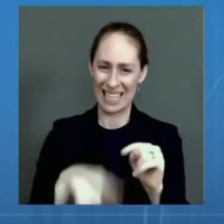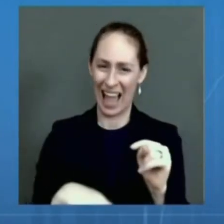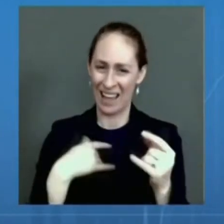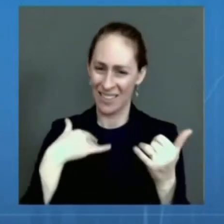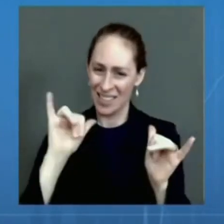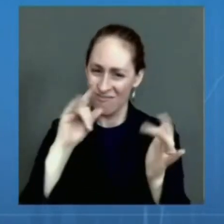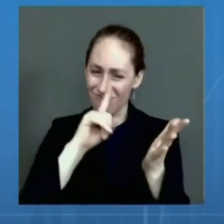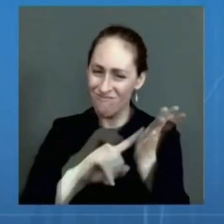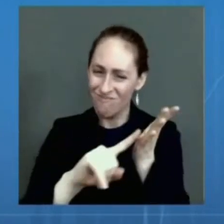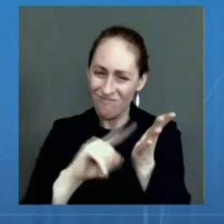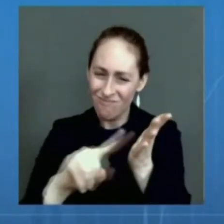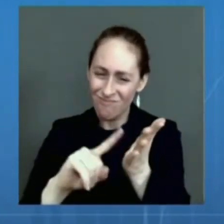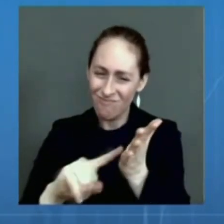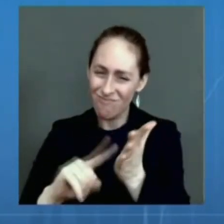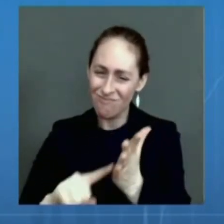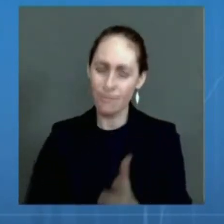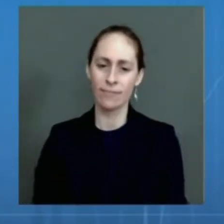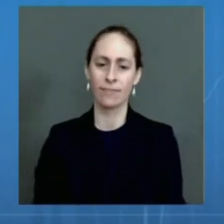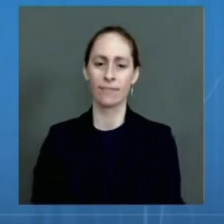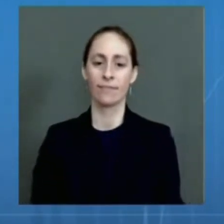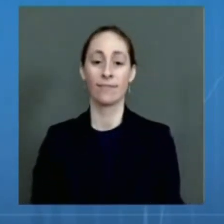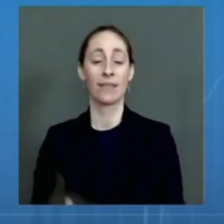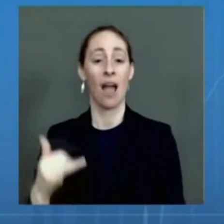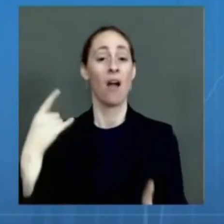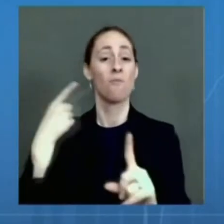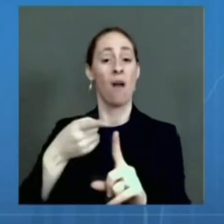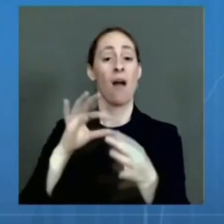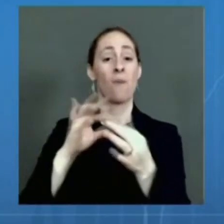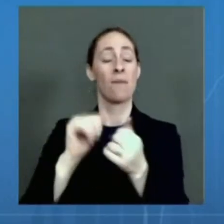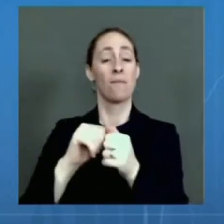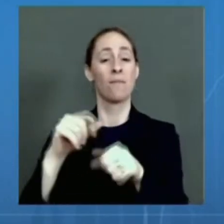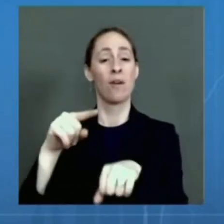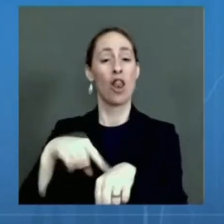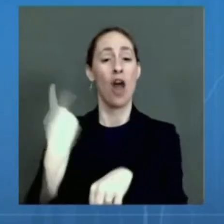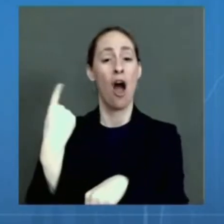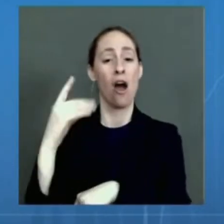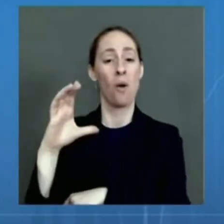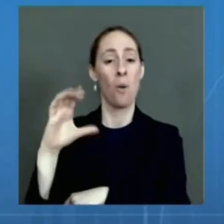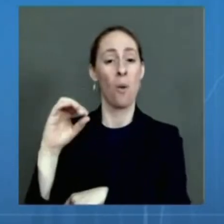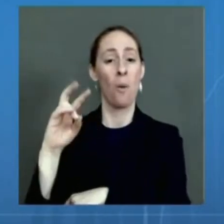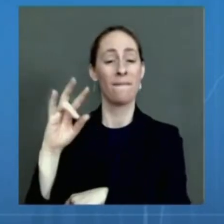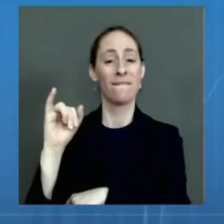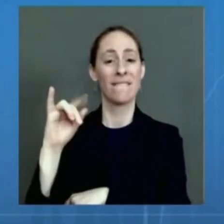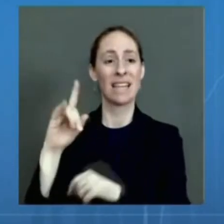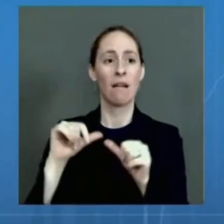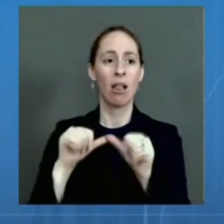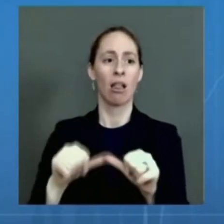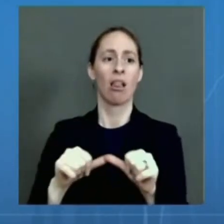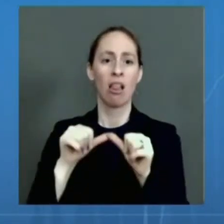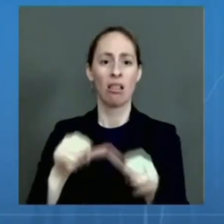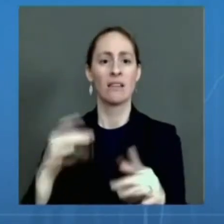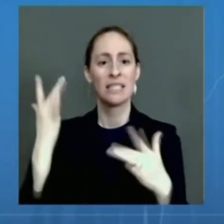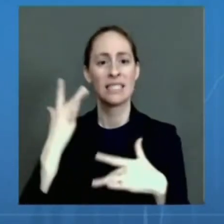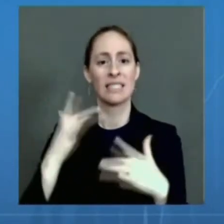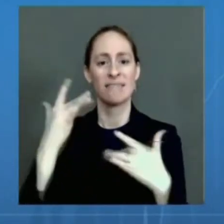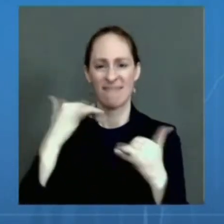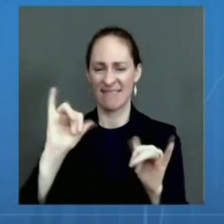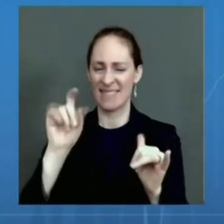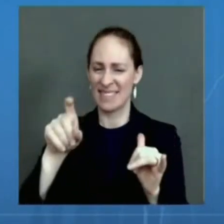SEVERITY BEING LESS. WITH REGARD TO LONG COVID WE DON'T HAVE ENOUGH INFORMATION ON OMICRON WITH REGARD TO LONG COVID.